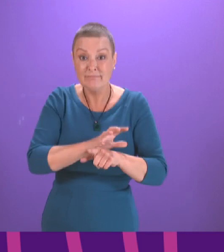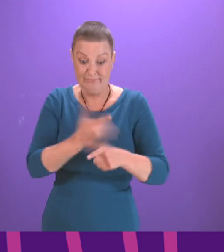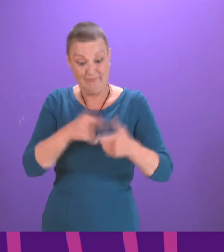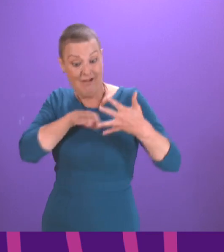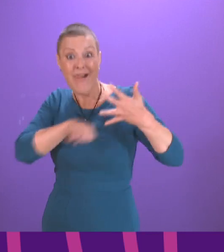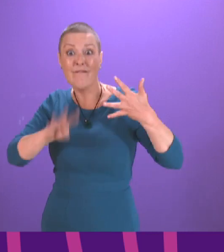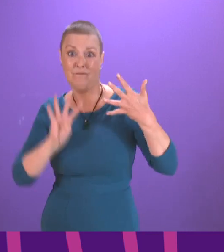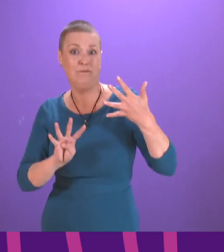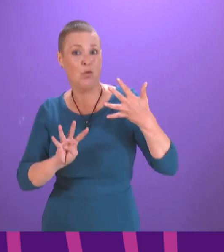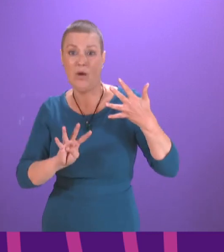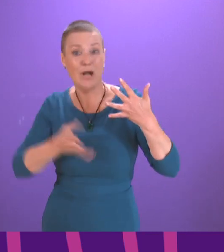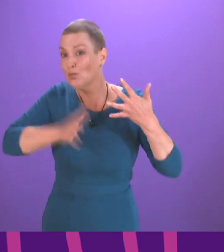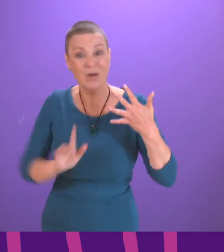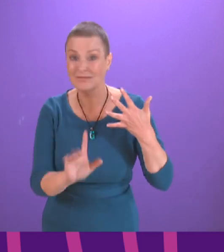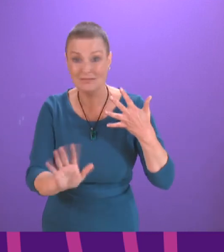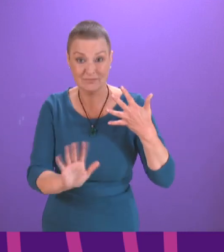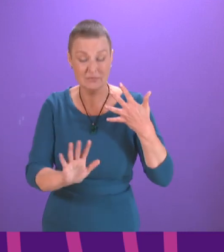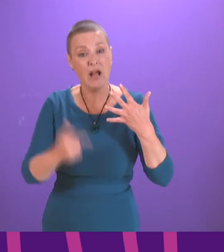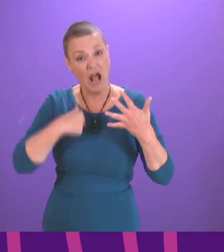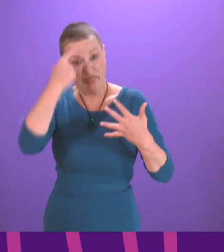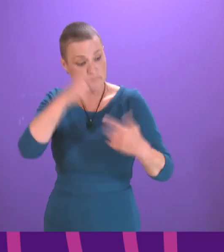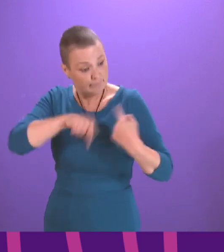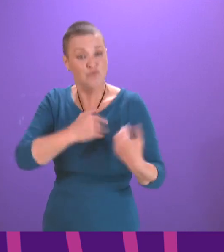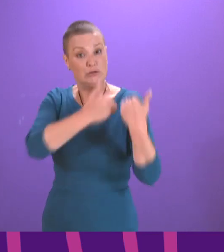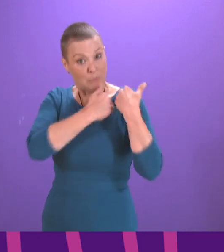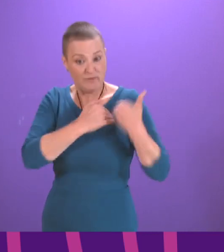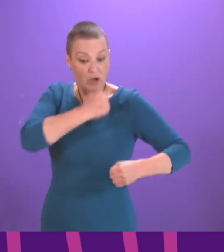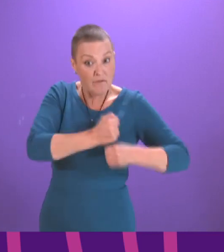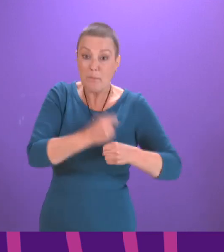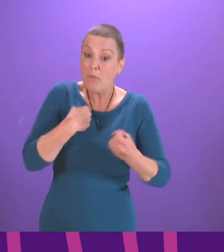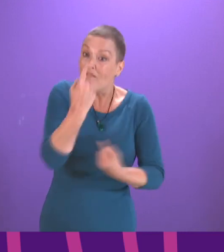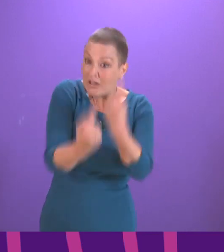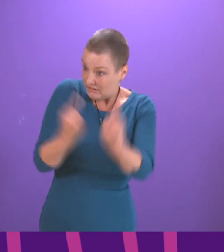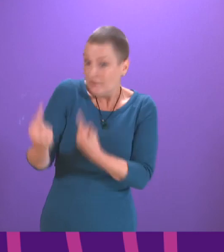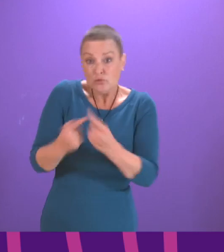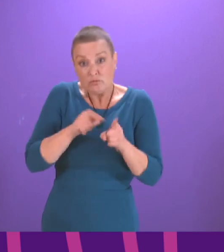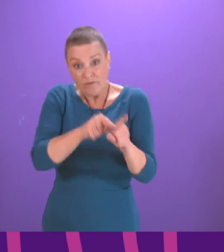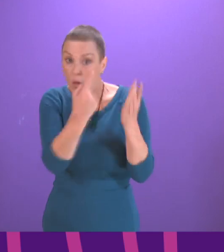country, going into level 4. That is a responsibility not just for Government but for us all. I